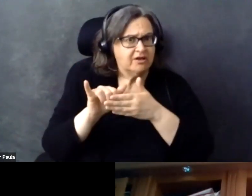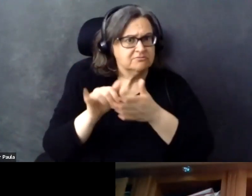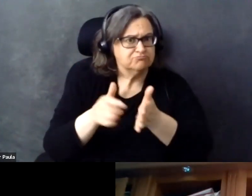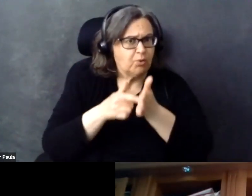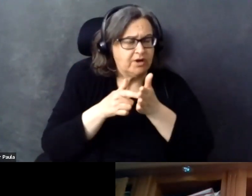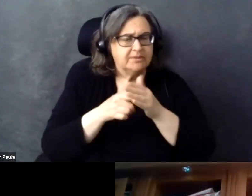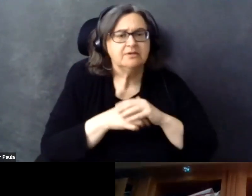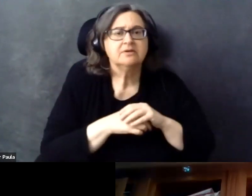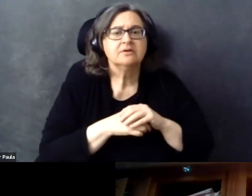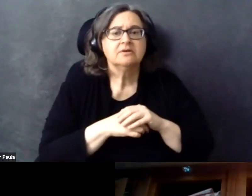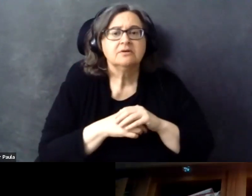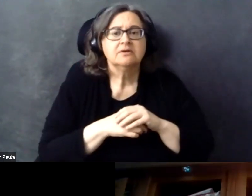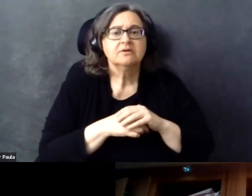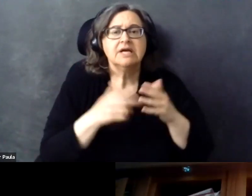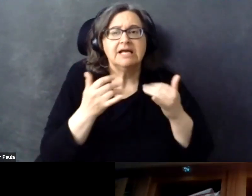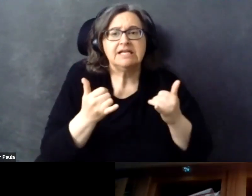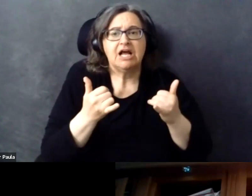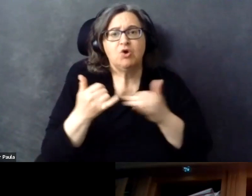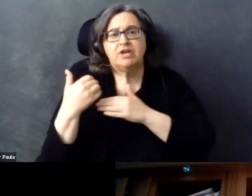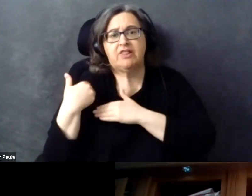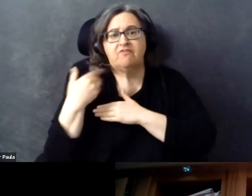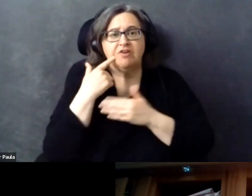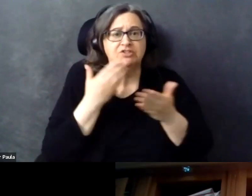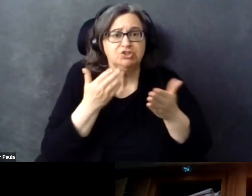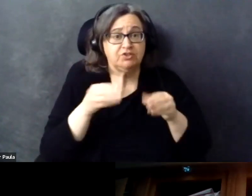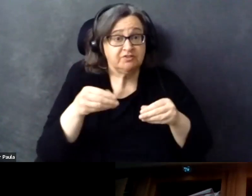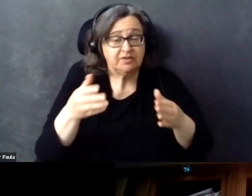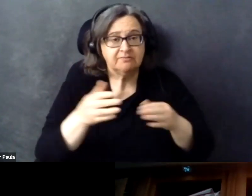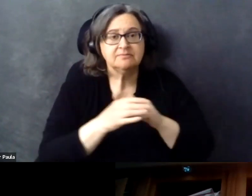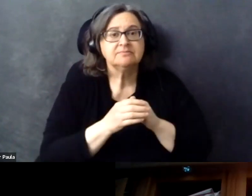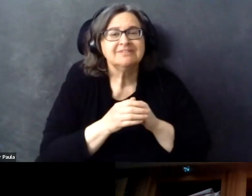to enforcement that I will discuss a little bit more in detail